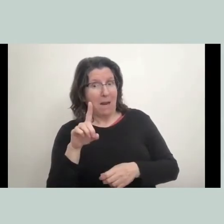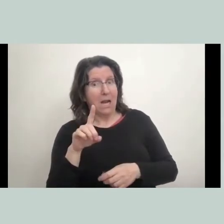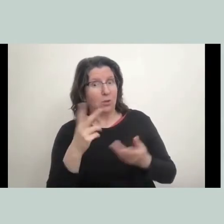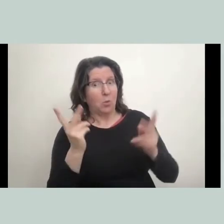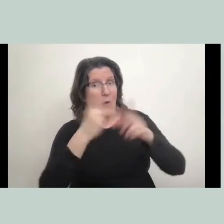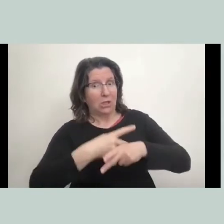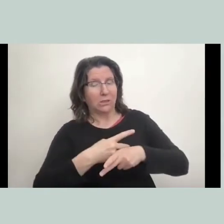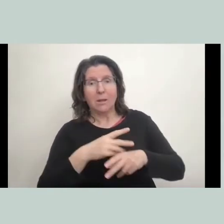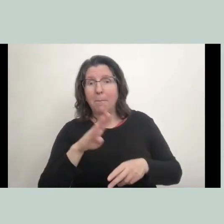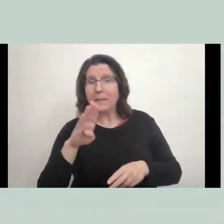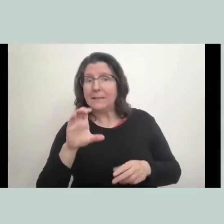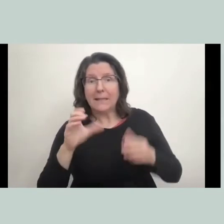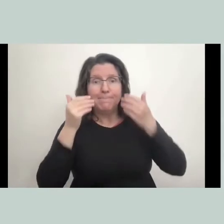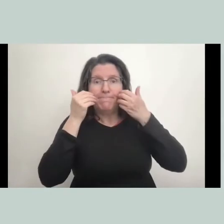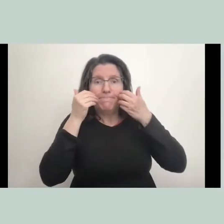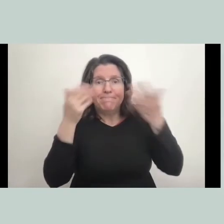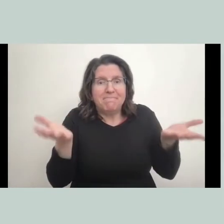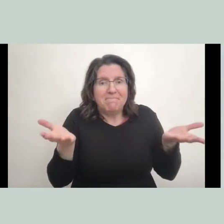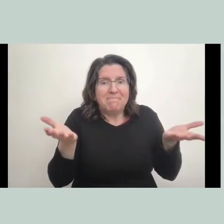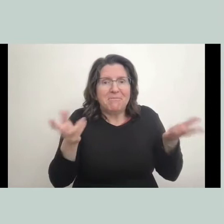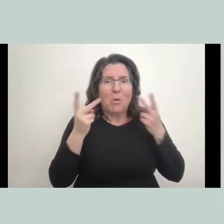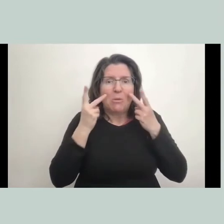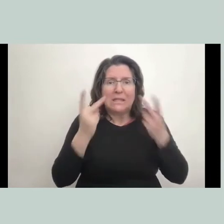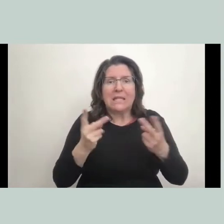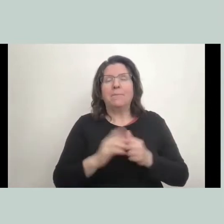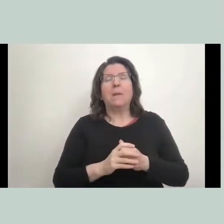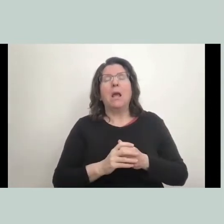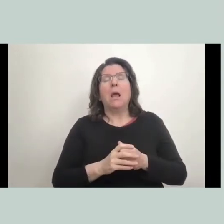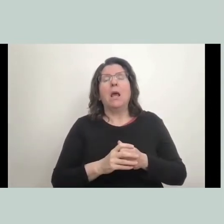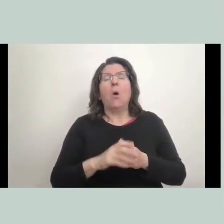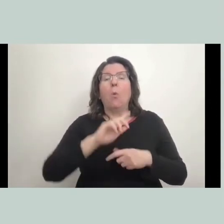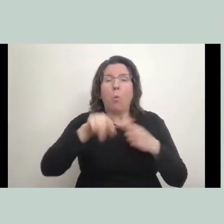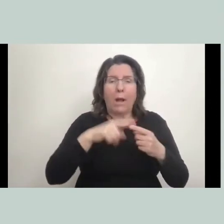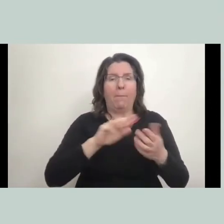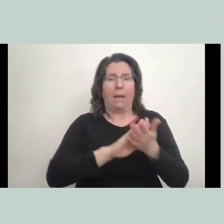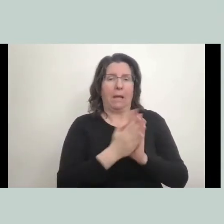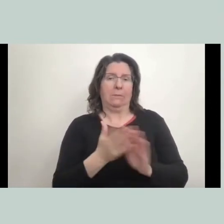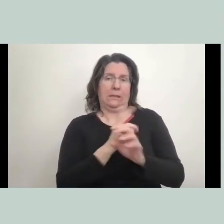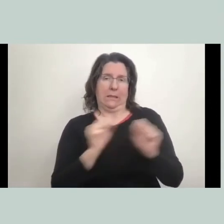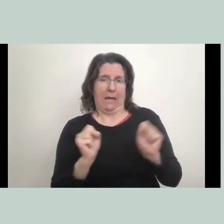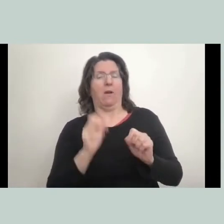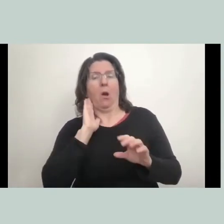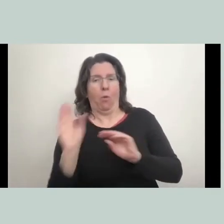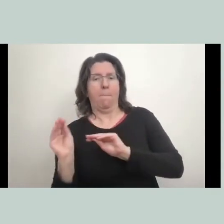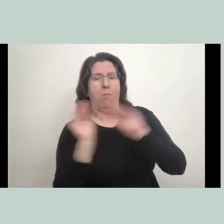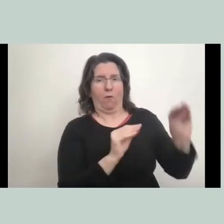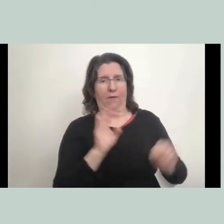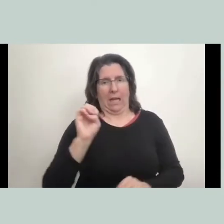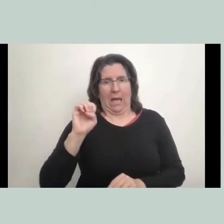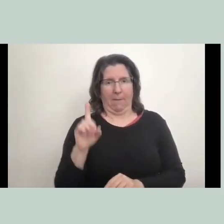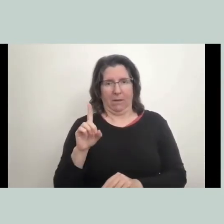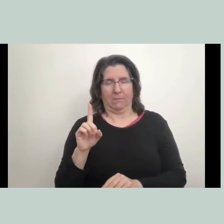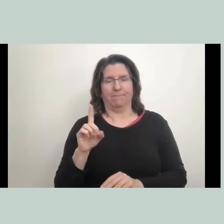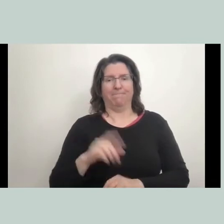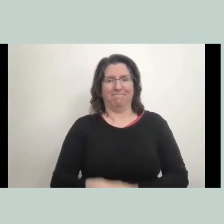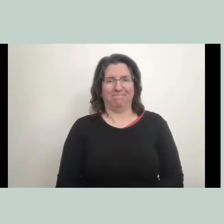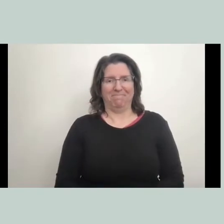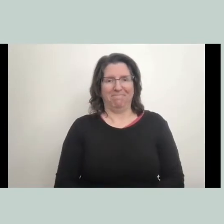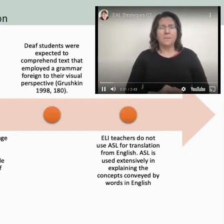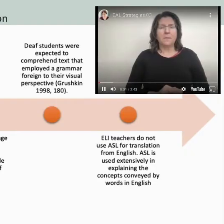I'm not sure what's happening in BC. We'll see what happens. But, when it's safe to do so, I plan to move to Edmonton.